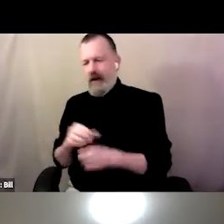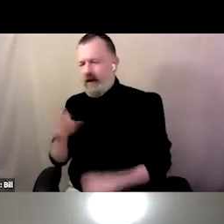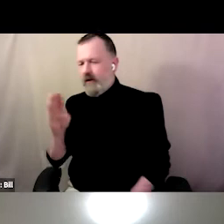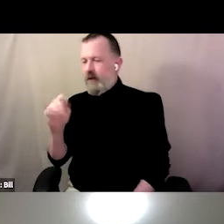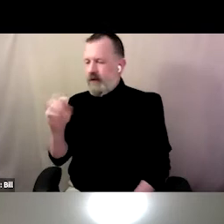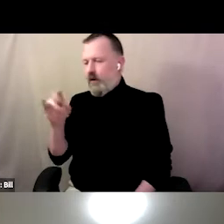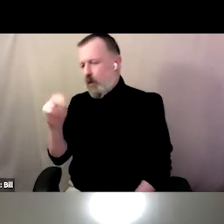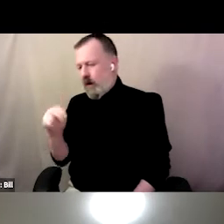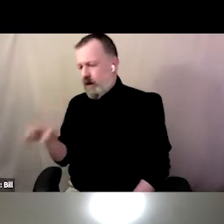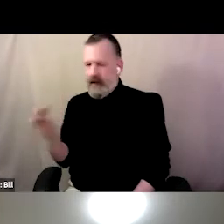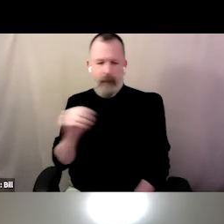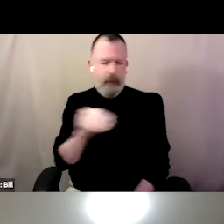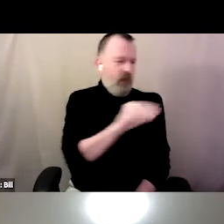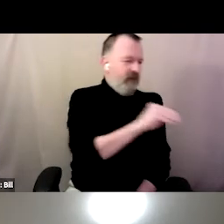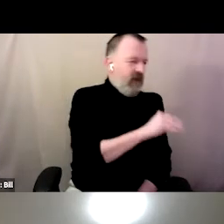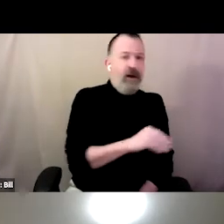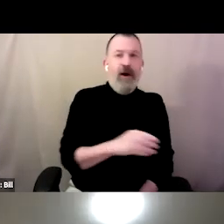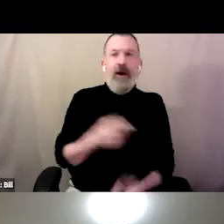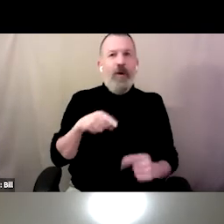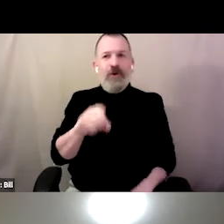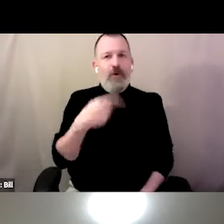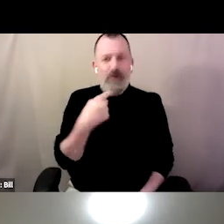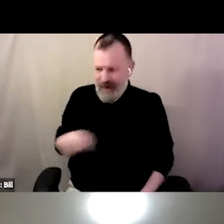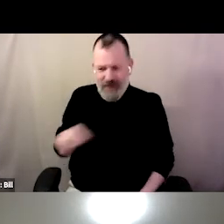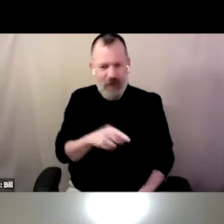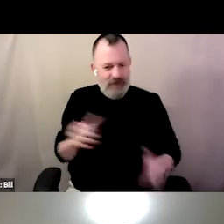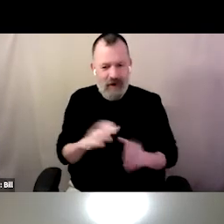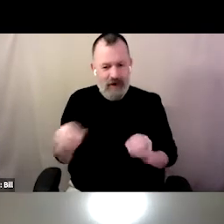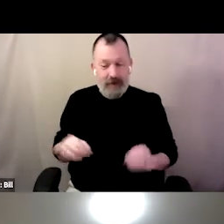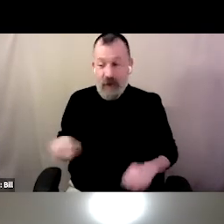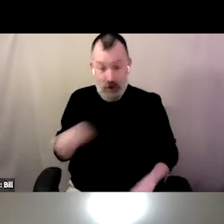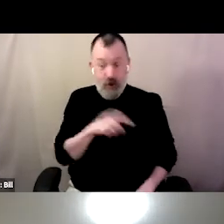CalebBarlow: Well, when you tell these small companies that they need to register with the US